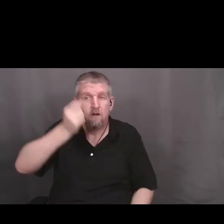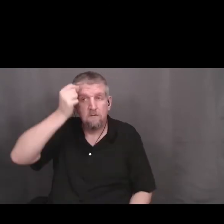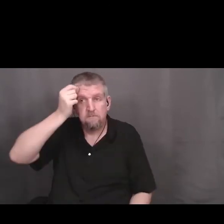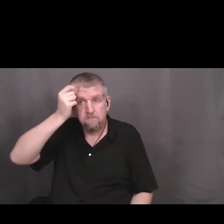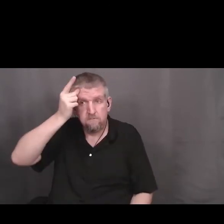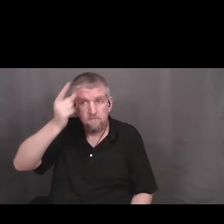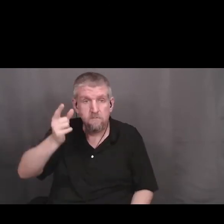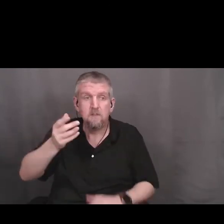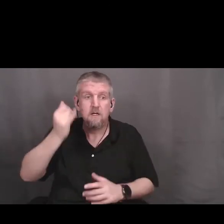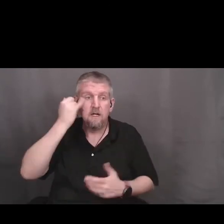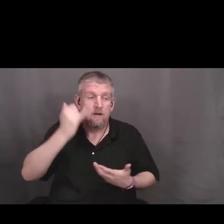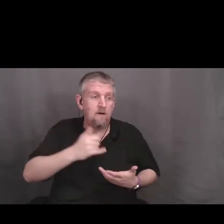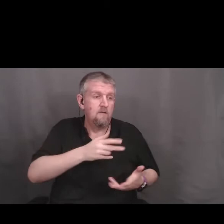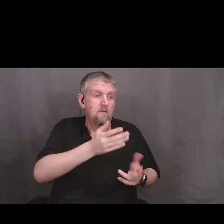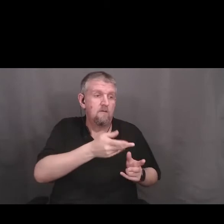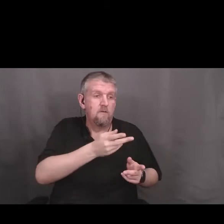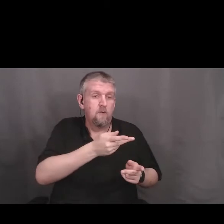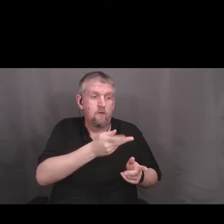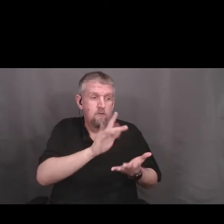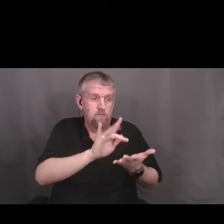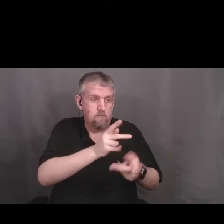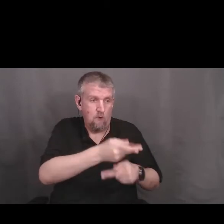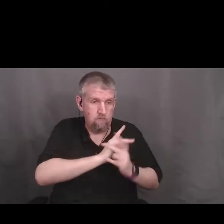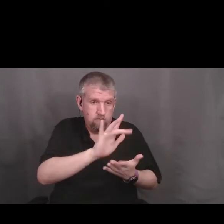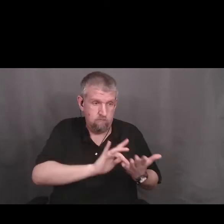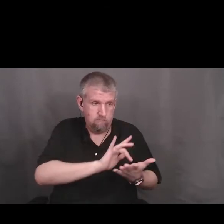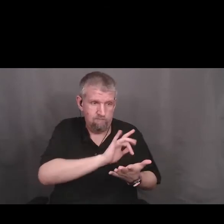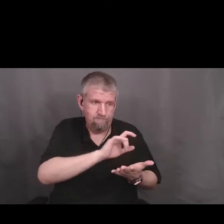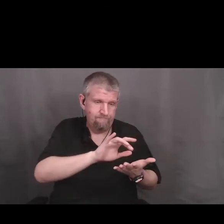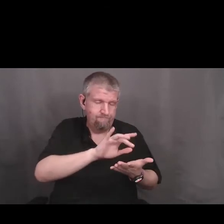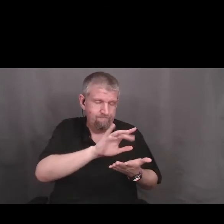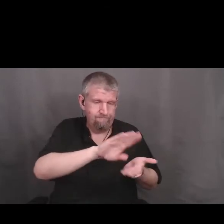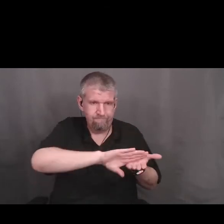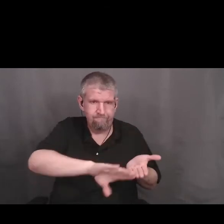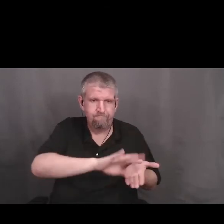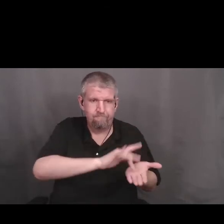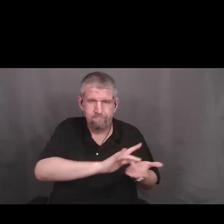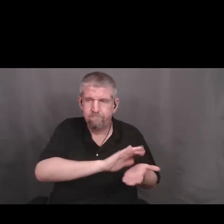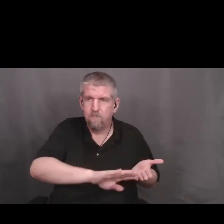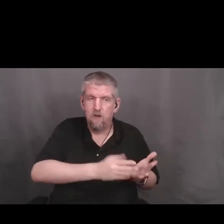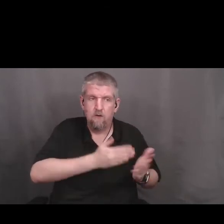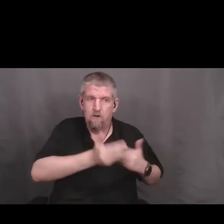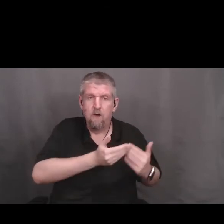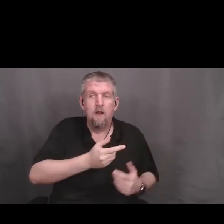in the future will be effected if you get these loans discharged through this process.